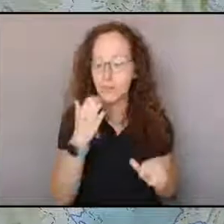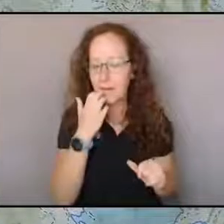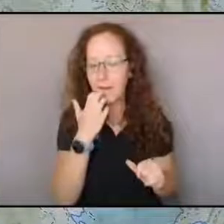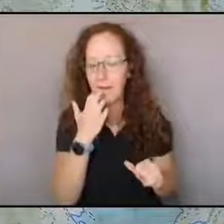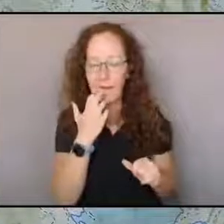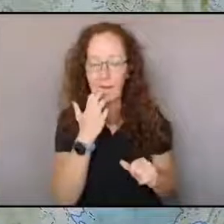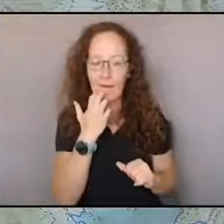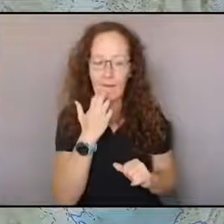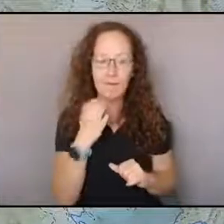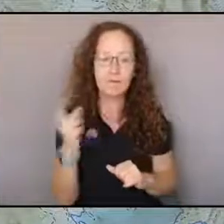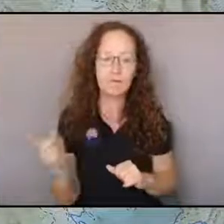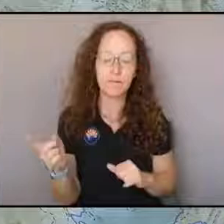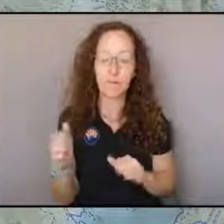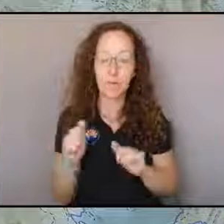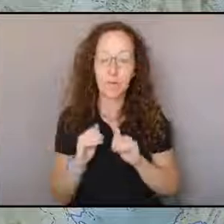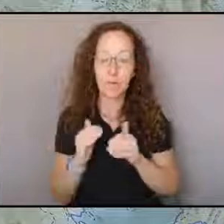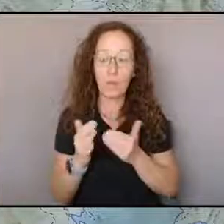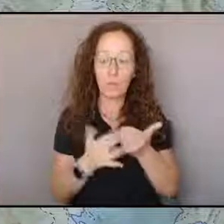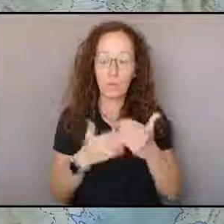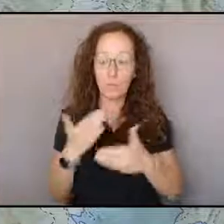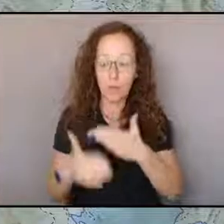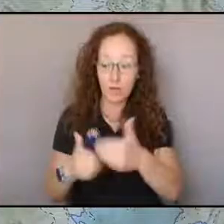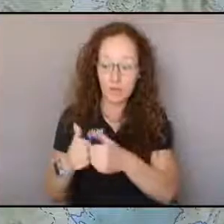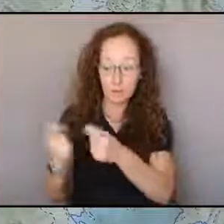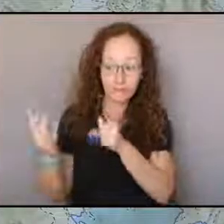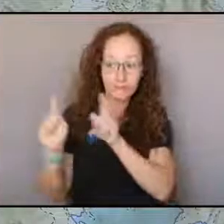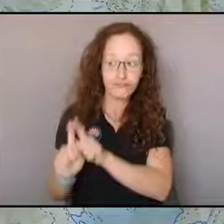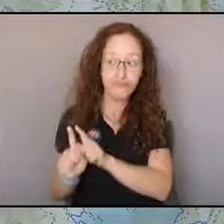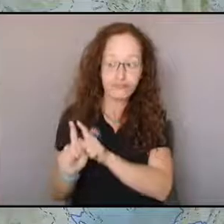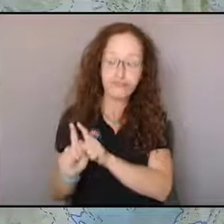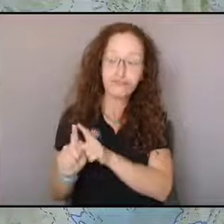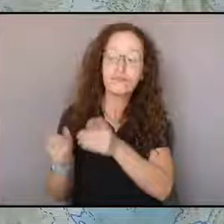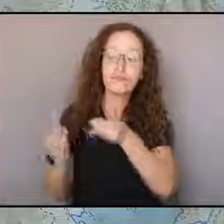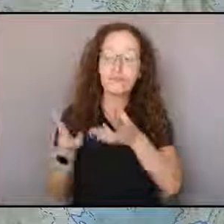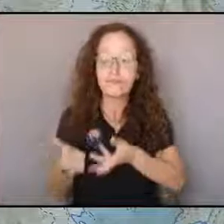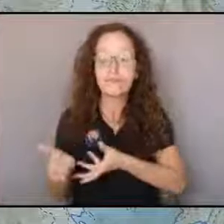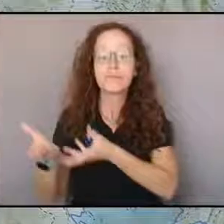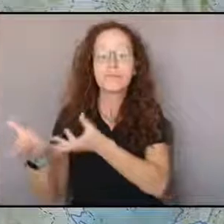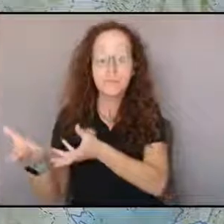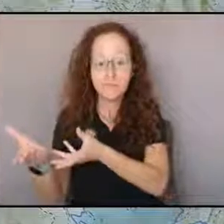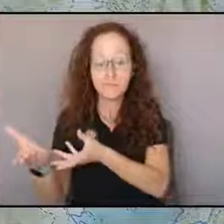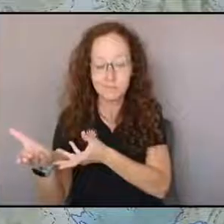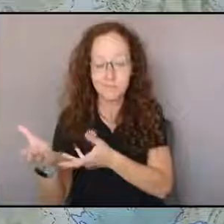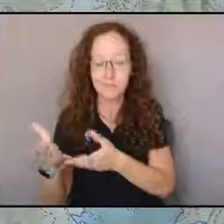THROUGH THAT WHOLE PROCESS, WE'RE ABLE TO BETTER ENSURE THAT THE PLANNING PROCESS THAT WE HAVE BEEN ENGAGED IN